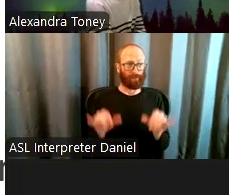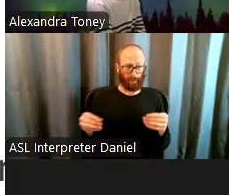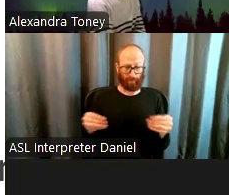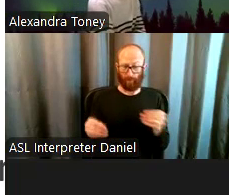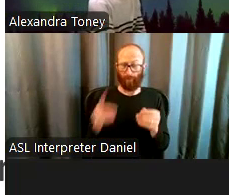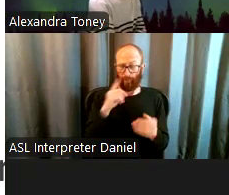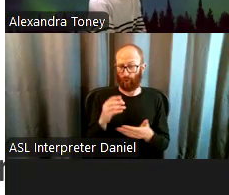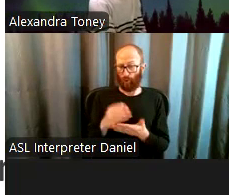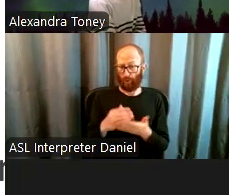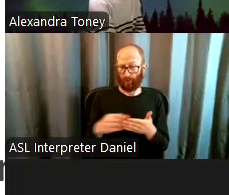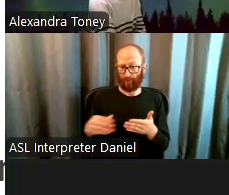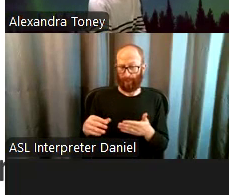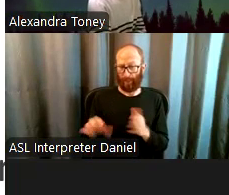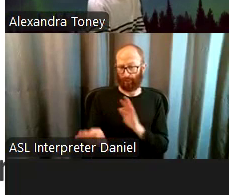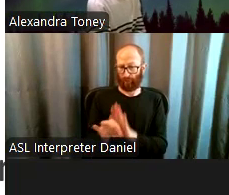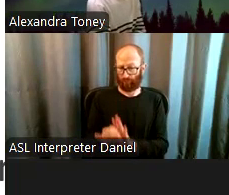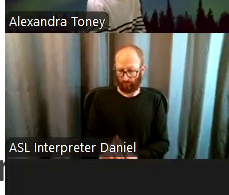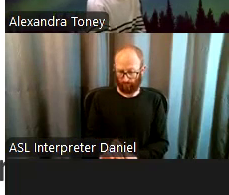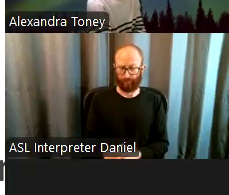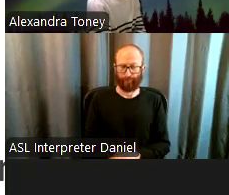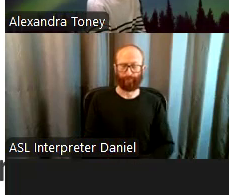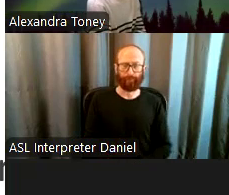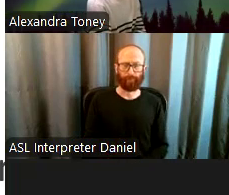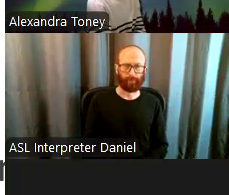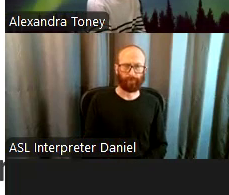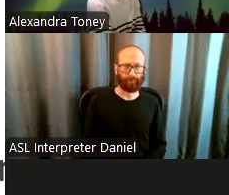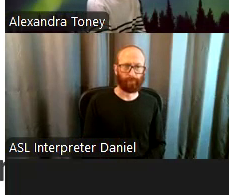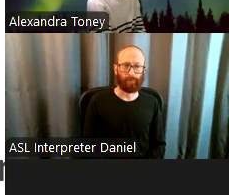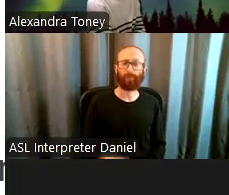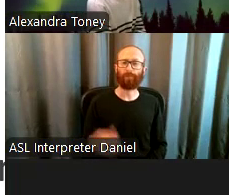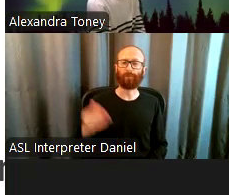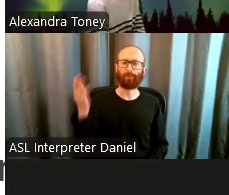So we talked a little bit earlier about comparable content for substitutions.